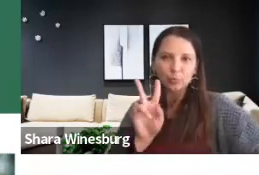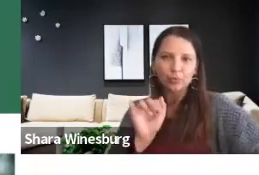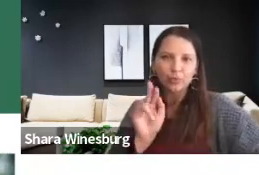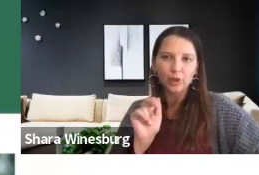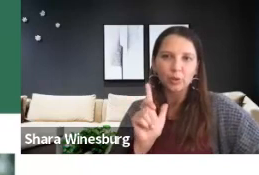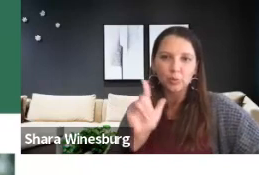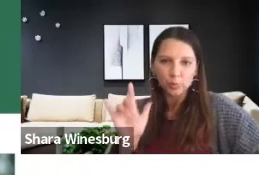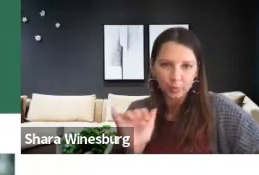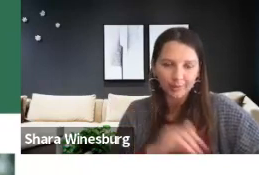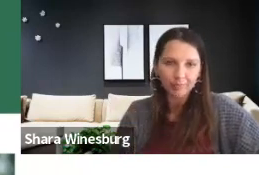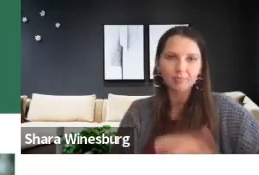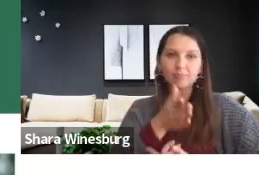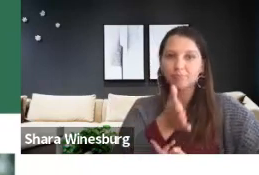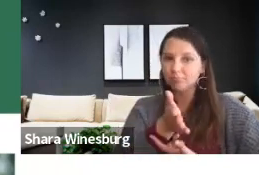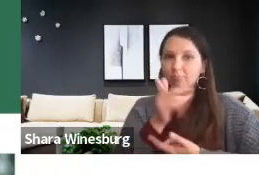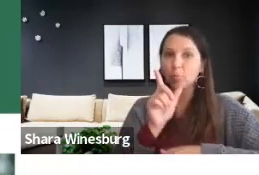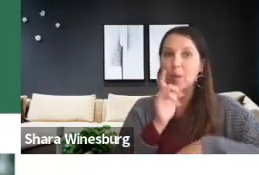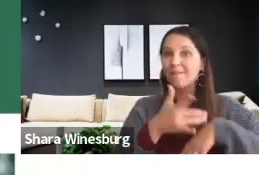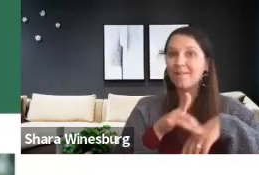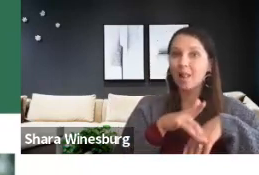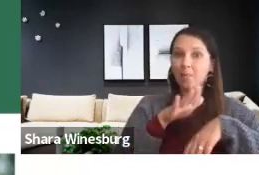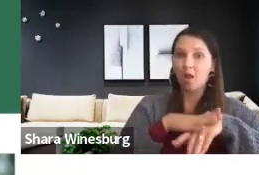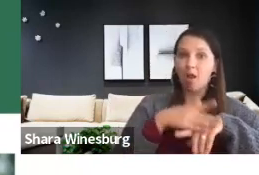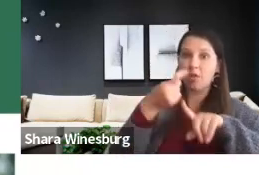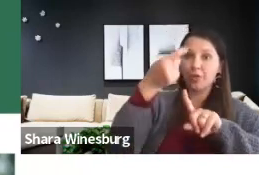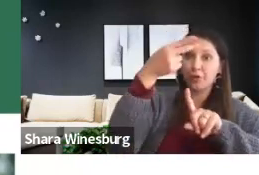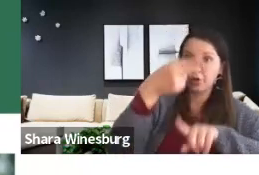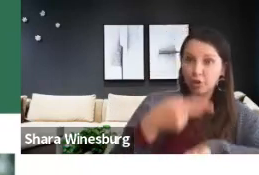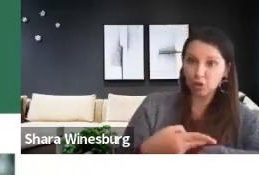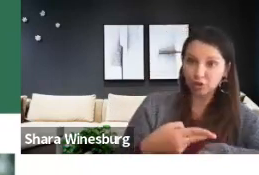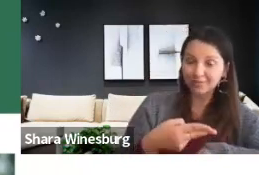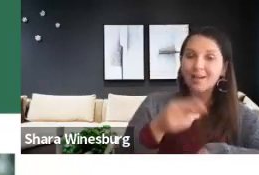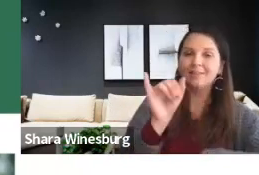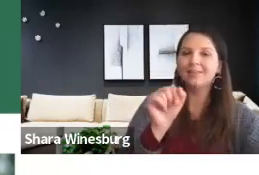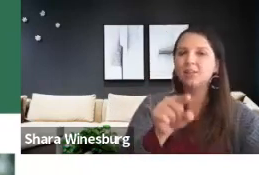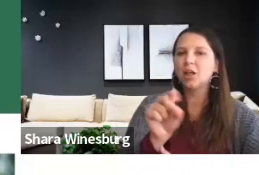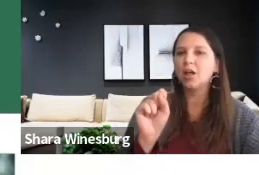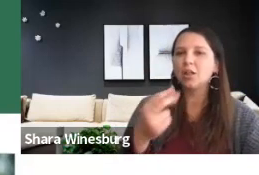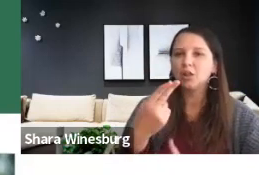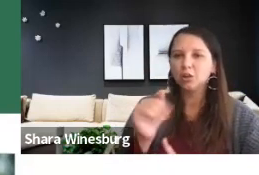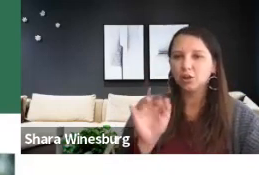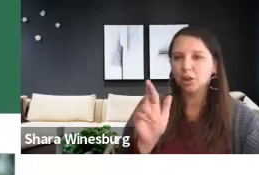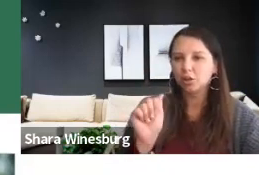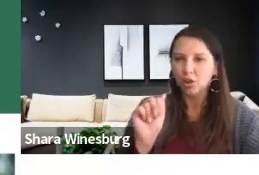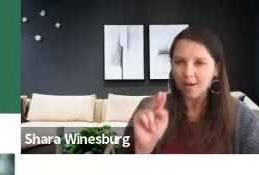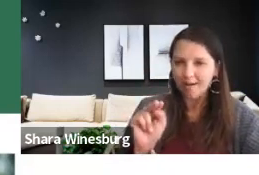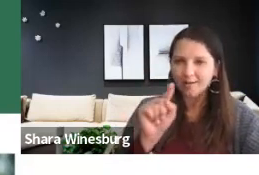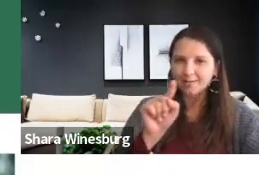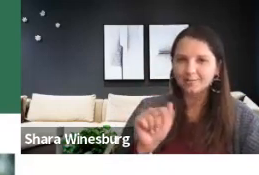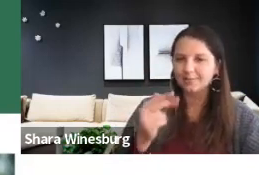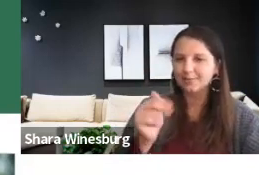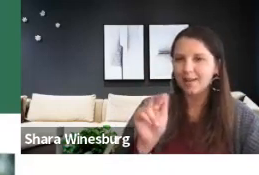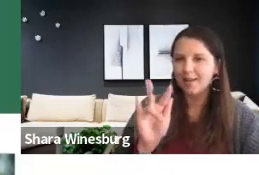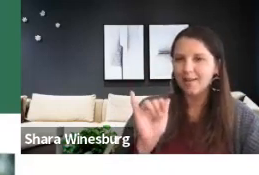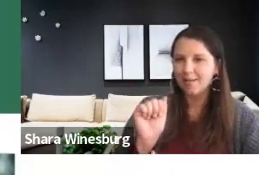and you'll be meeting with your mentors virtually. On Thursdays, you'll be meeting with